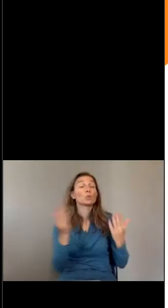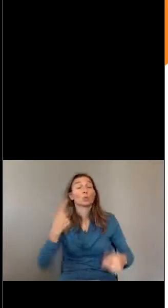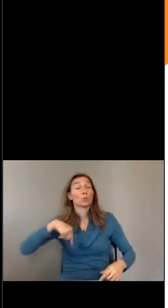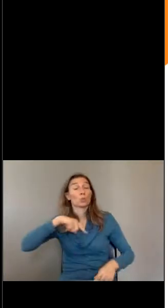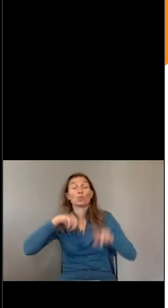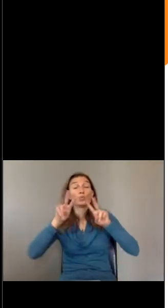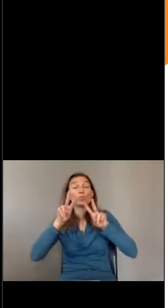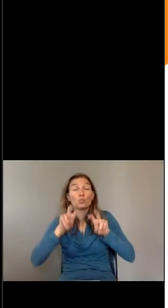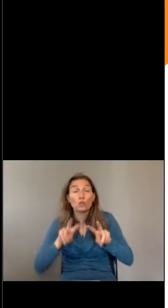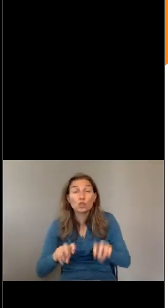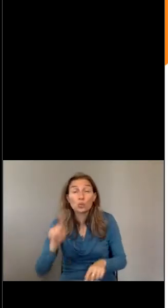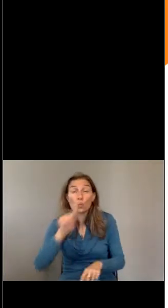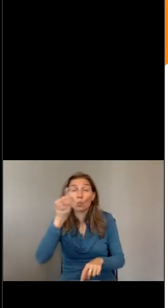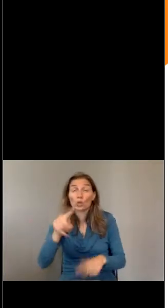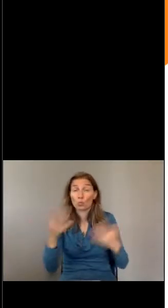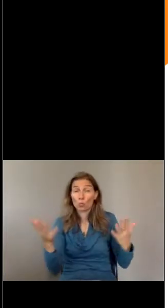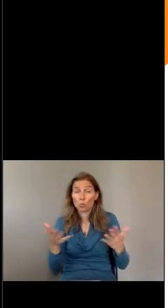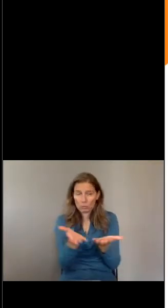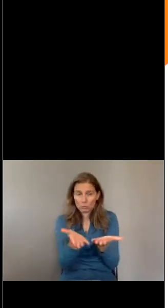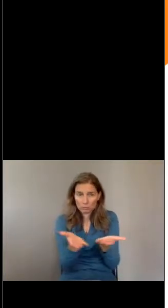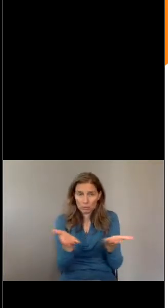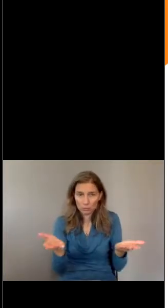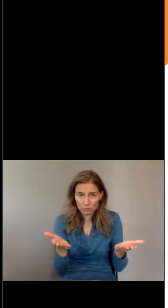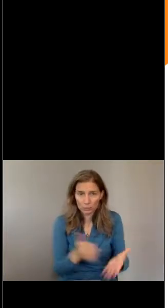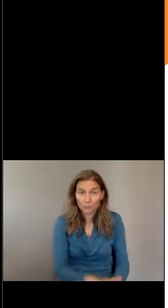What works to create an inclusive social protection system